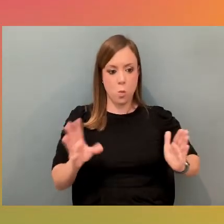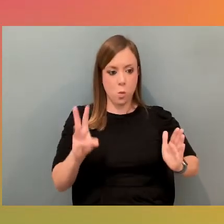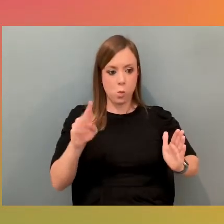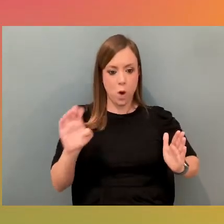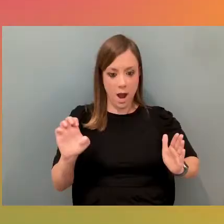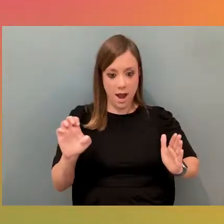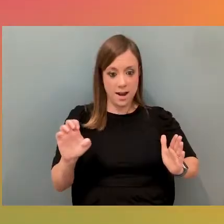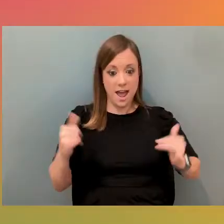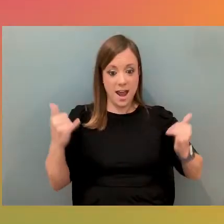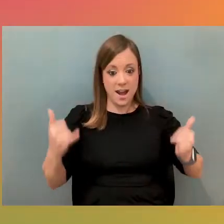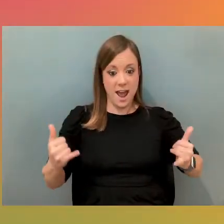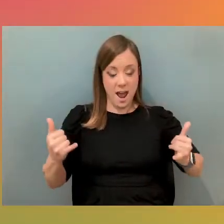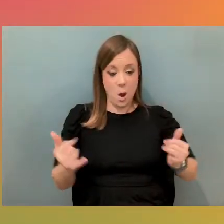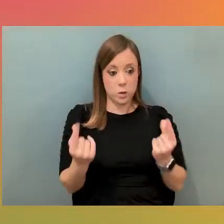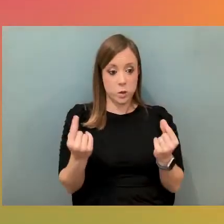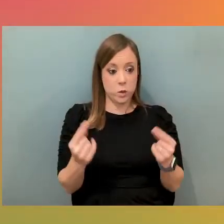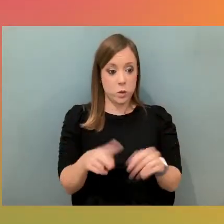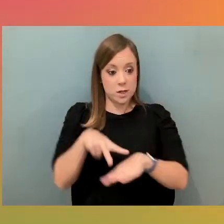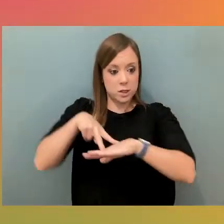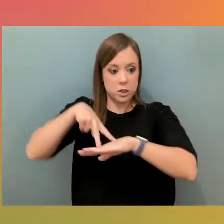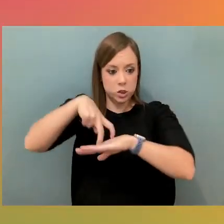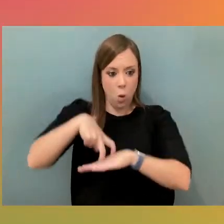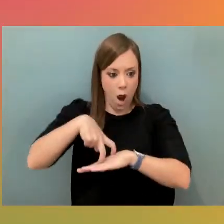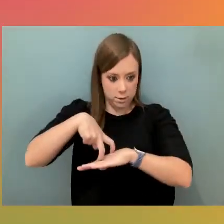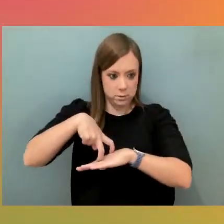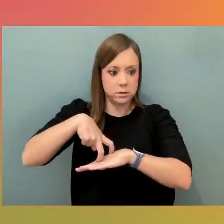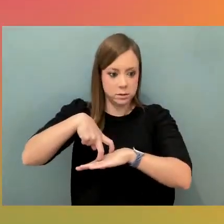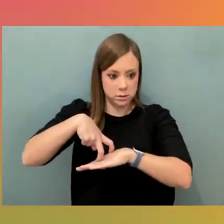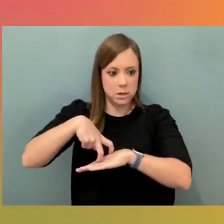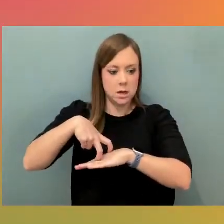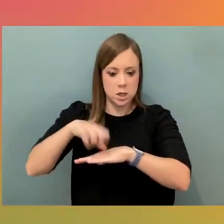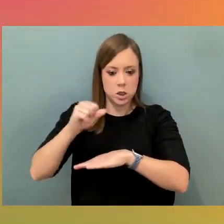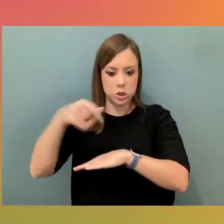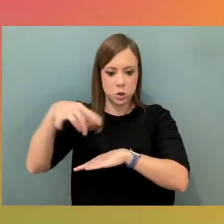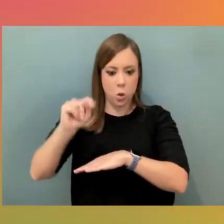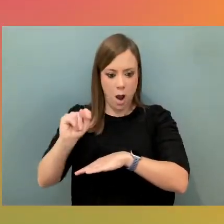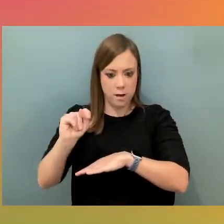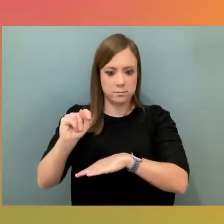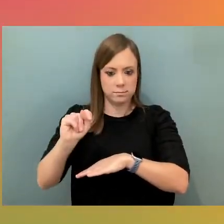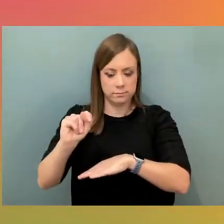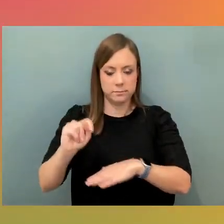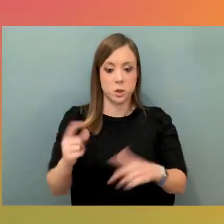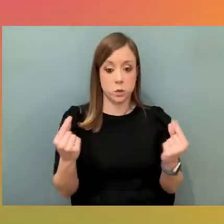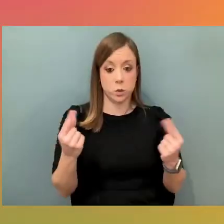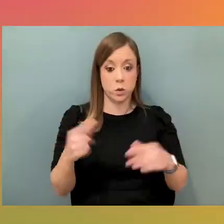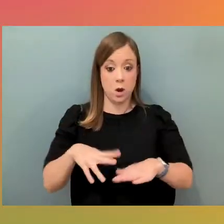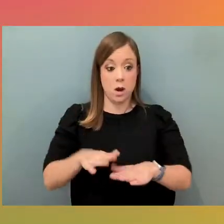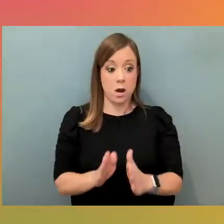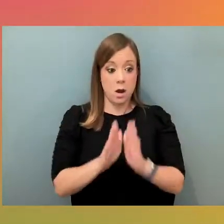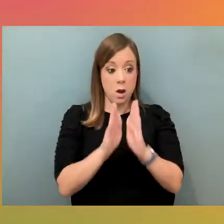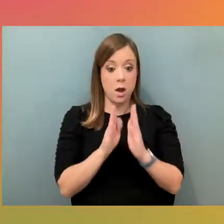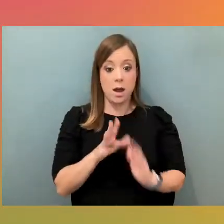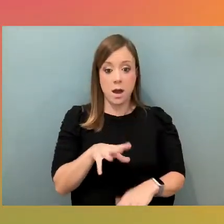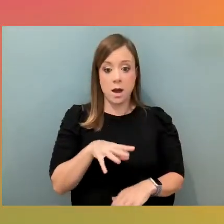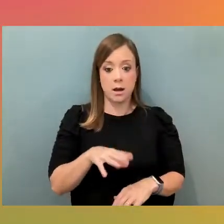AND EXHALE COME ALL THE WAY DOWN INTO A LITTLE YOGI SQUAT. GOOD. PRESS INTO THE FEET COME ALL